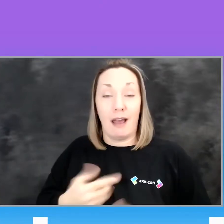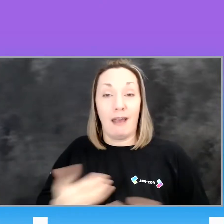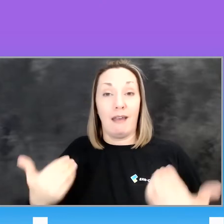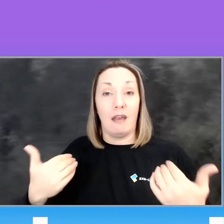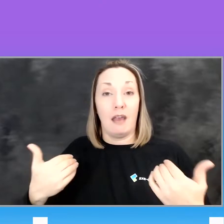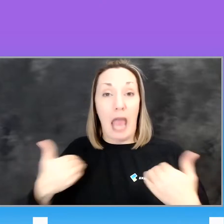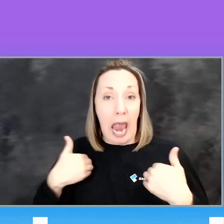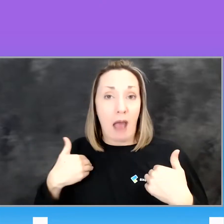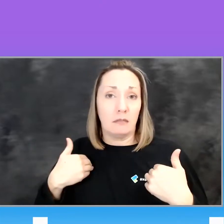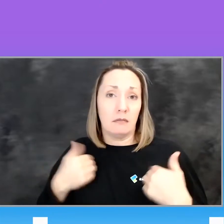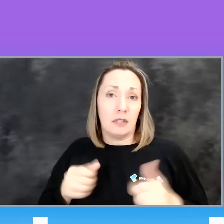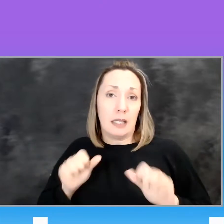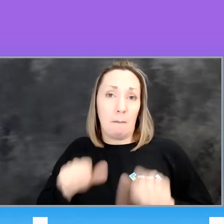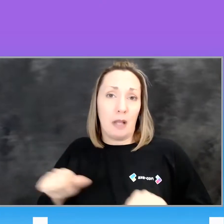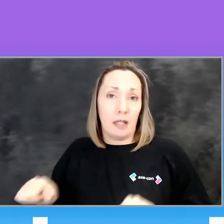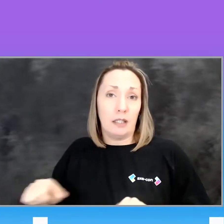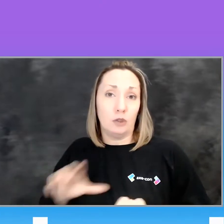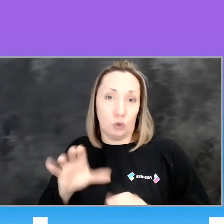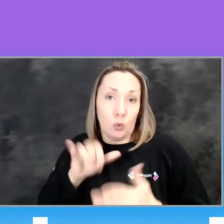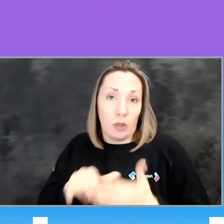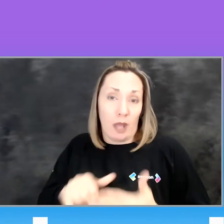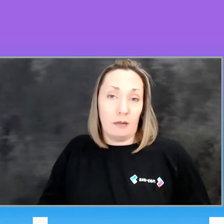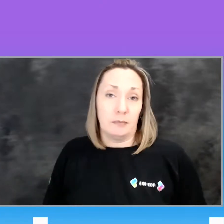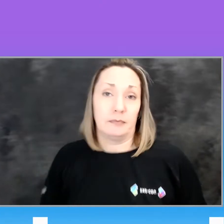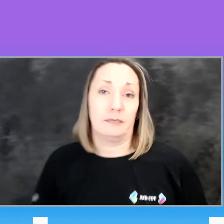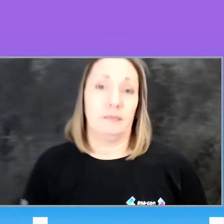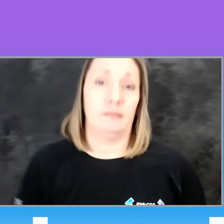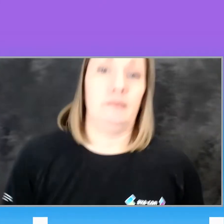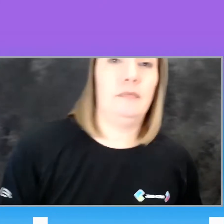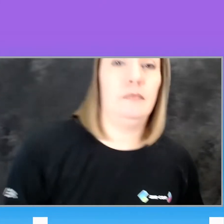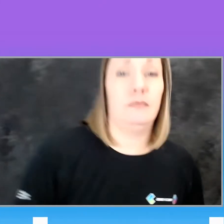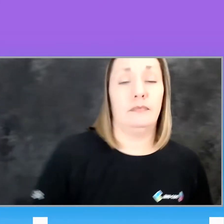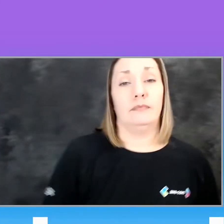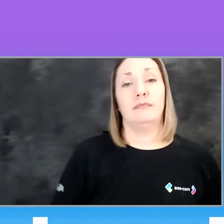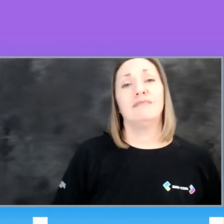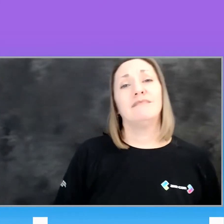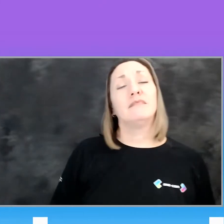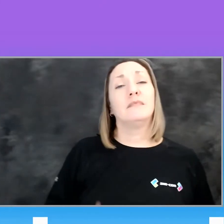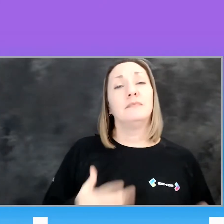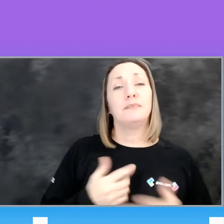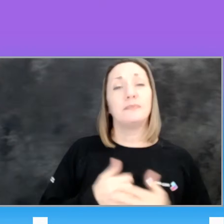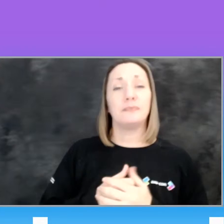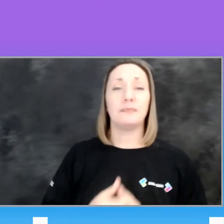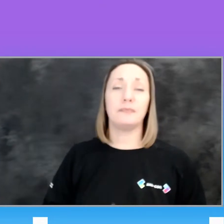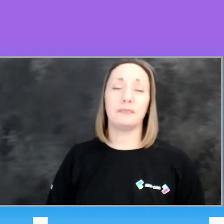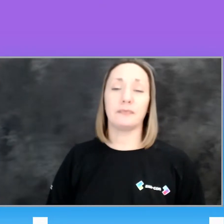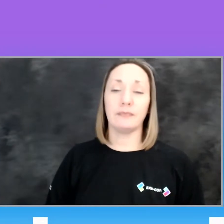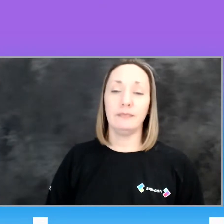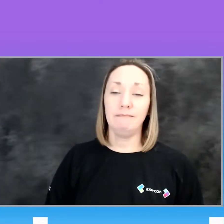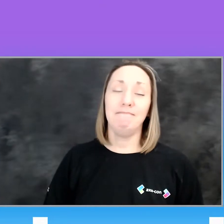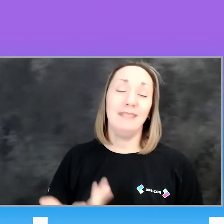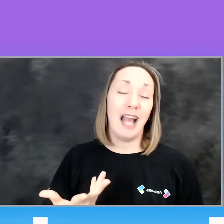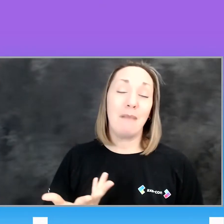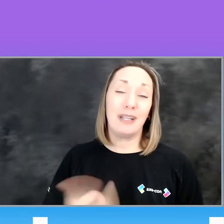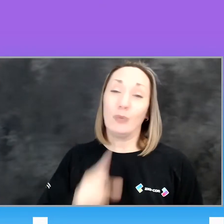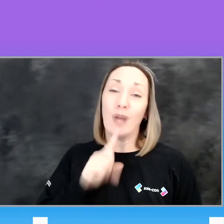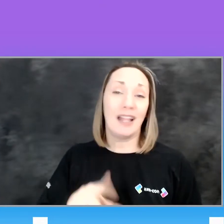had the ability to do things